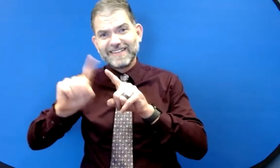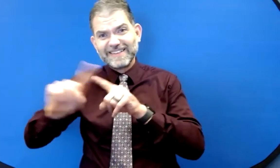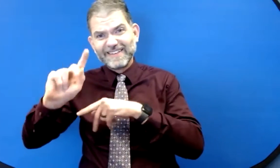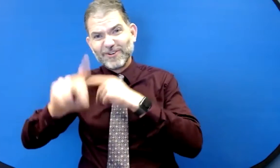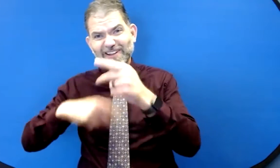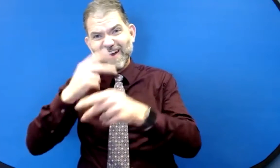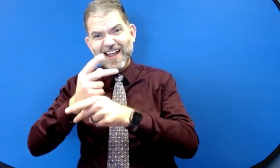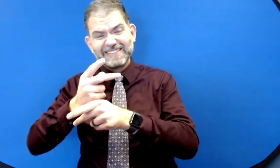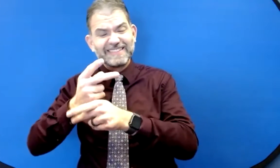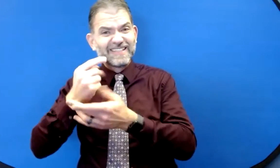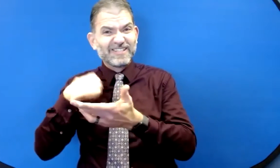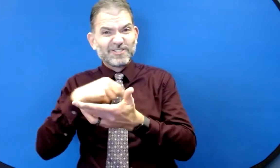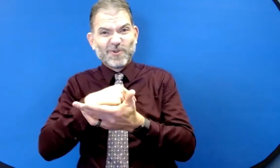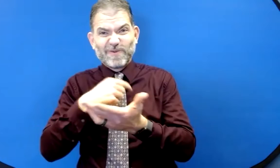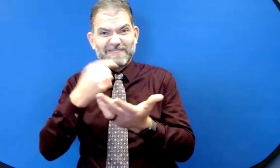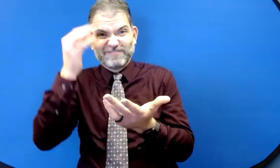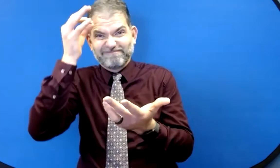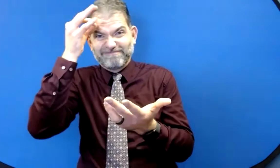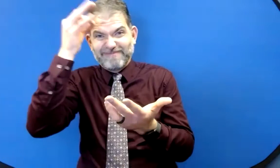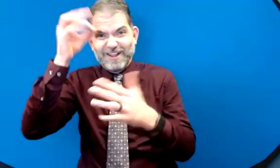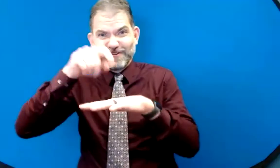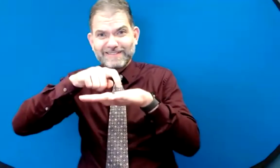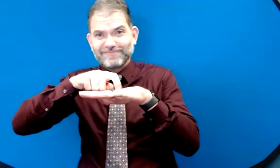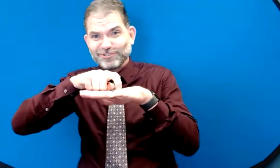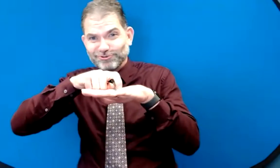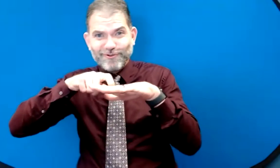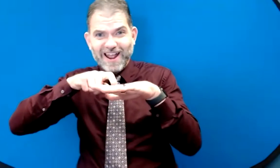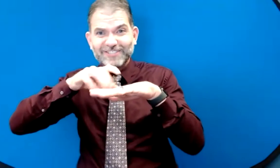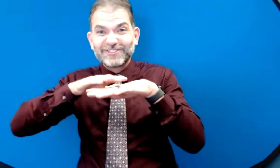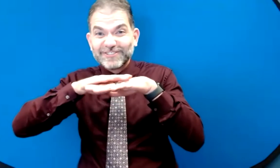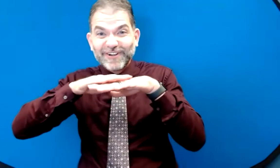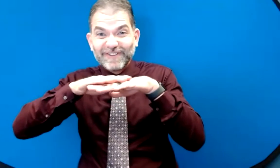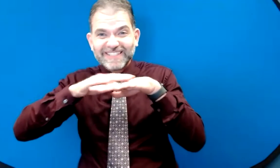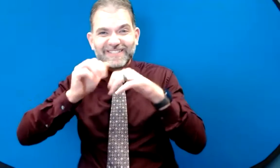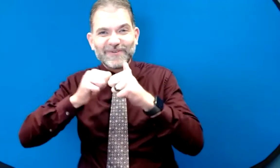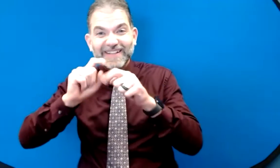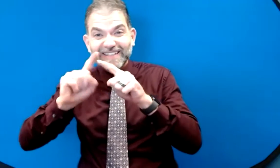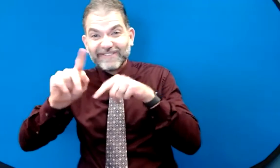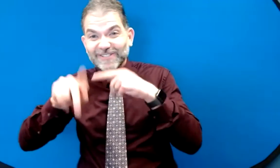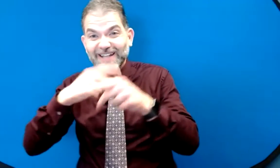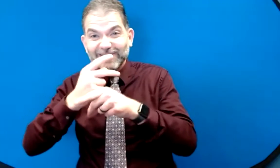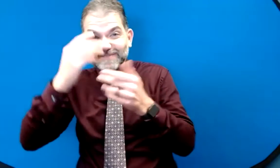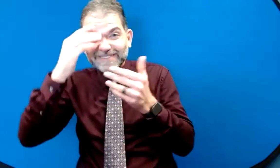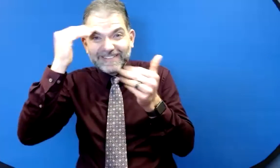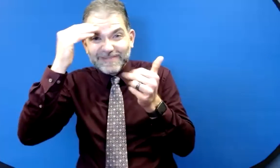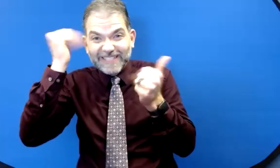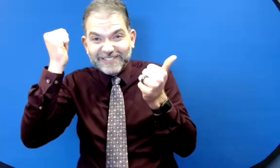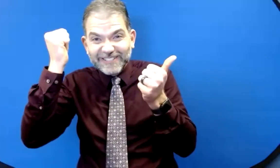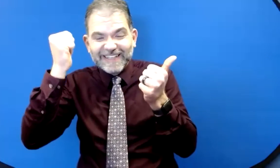ASL Interpreter: There are over a 100 different kinds. ASL Interpreter: so we just have barely scratched the surface